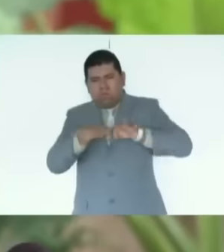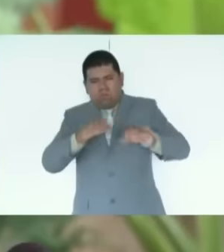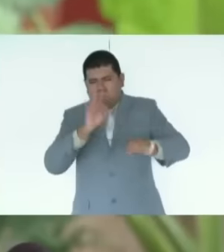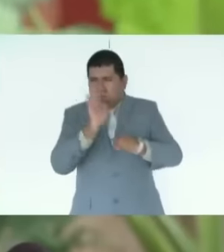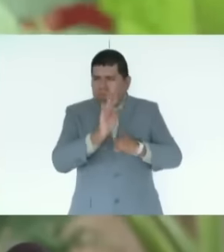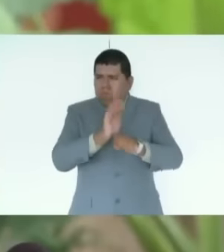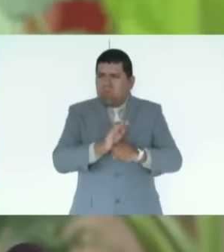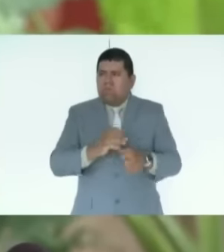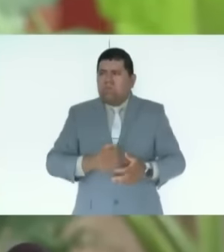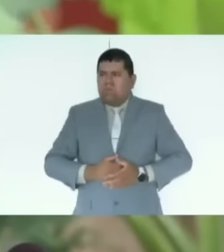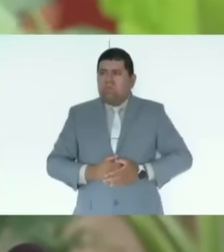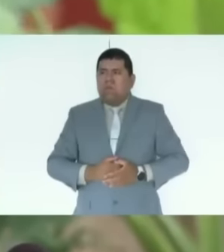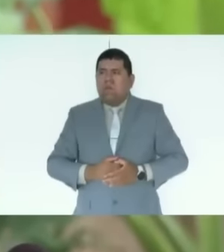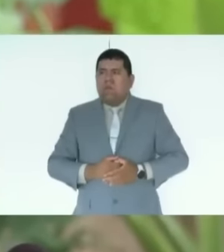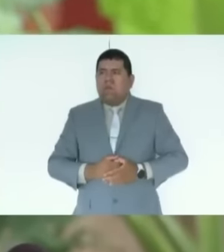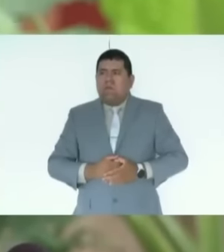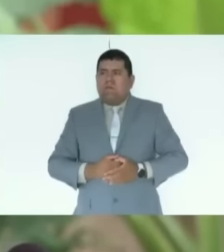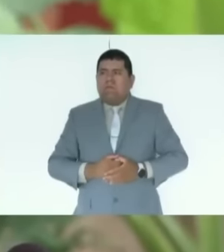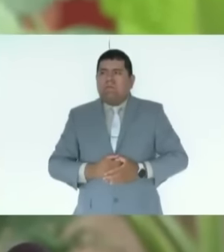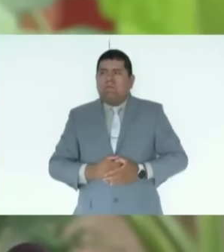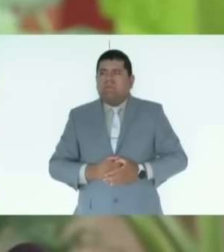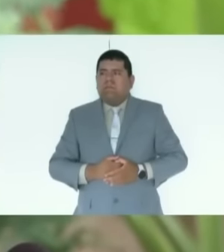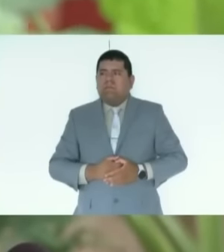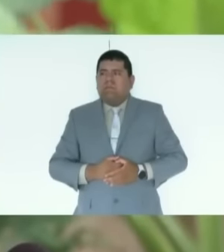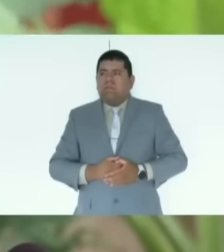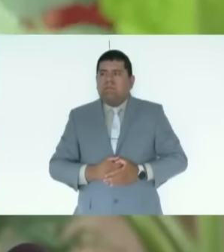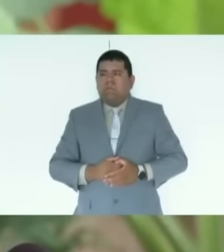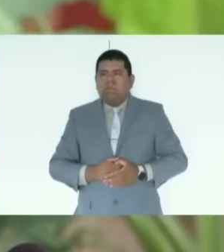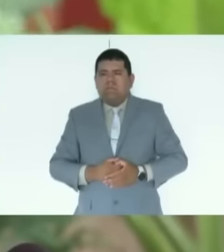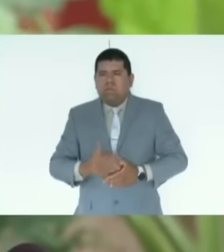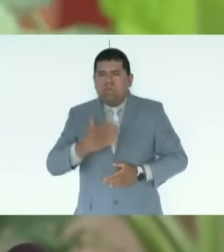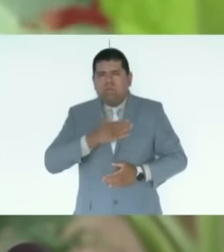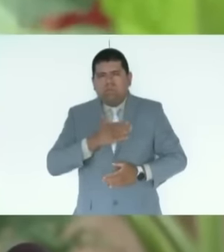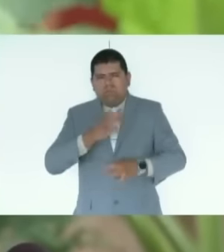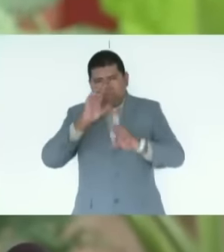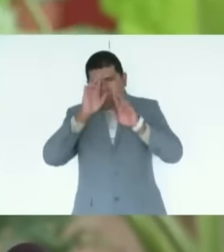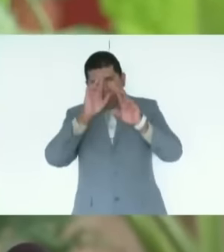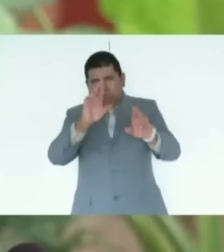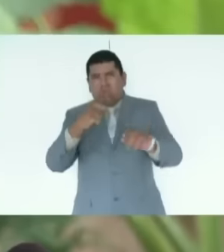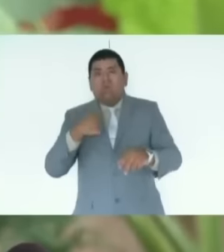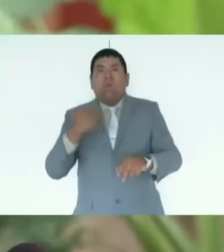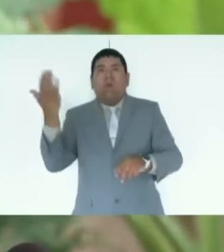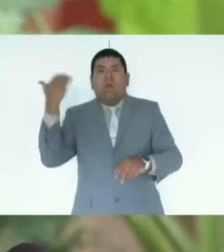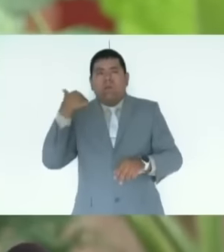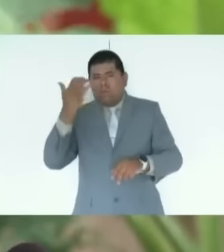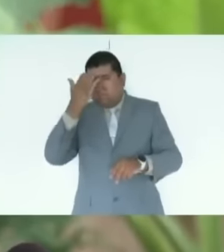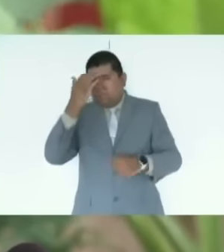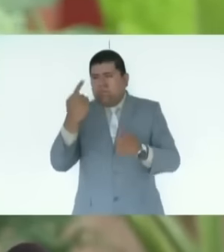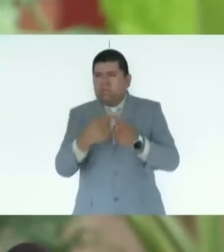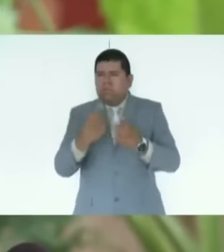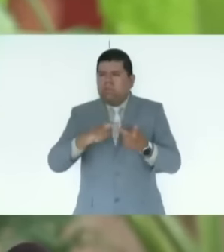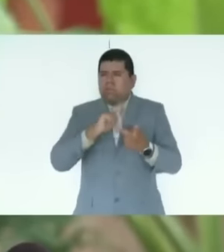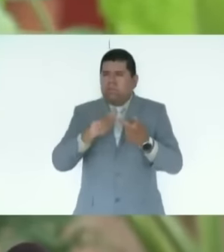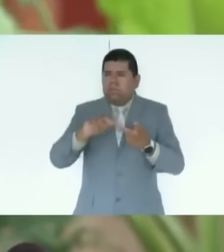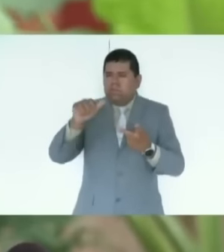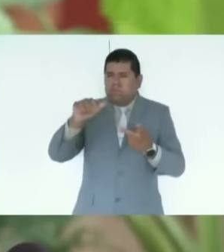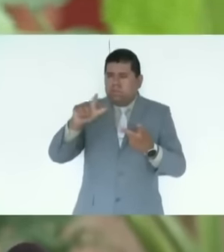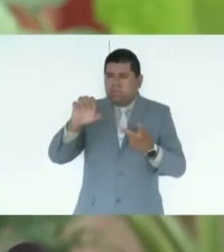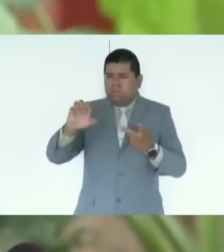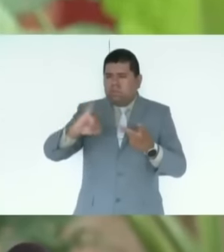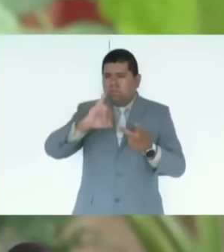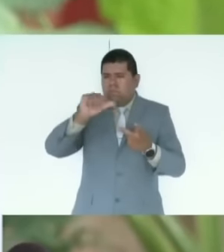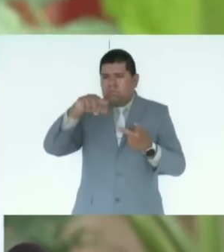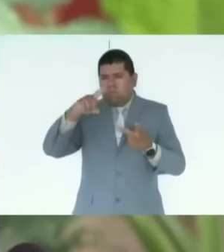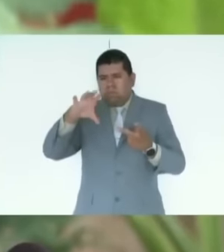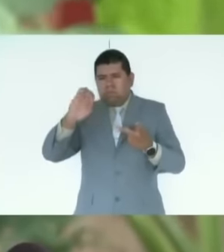Esteban vaca Calderón and I also have a lot of respect for him and I met him Alejandro Gazcón market leader